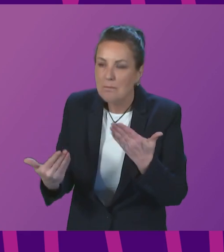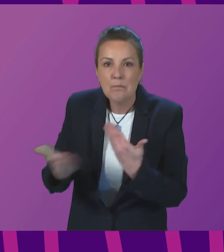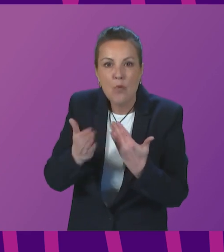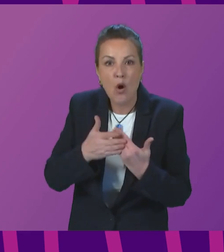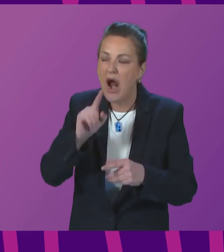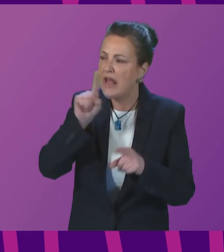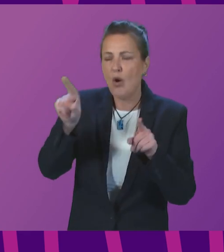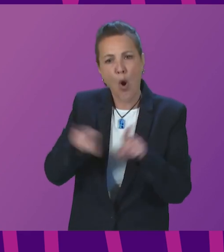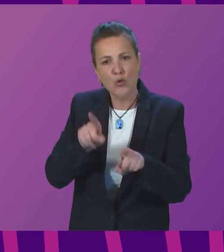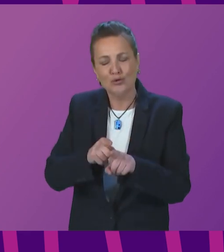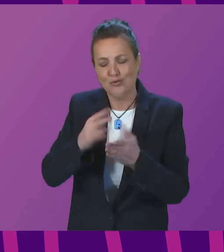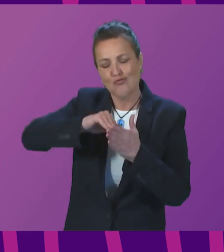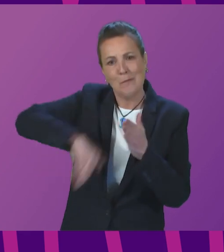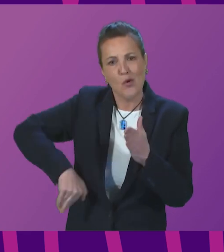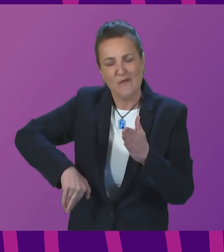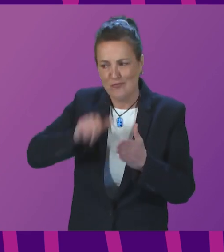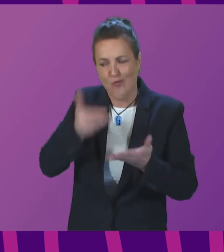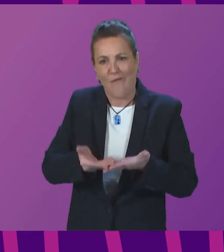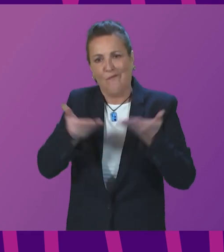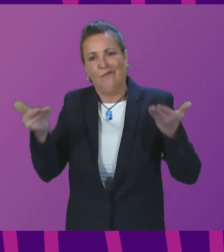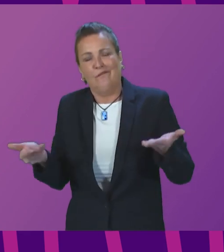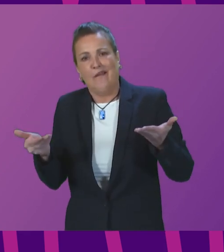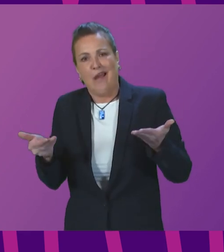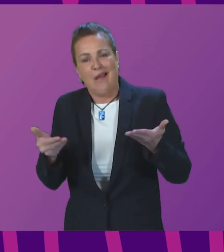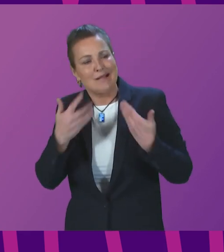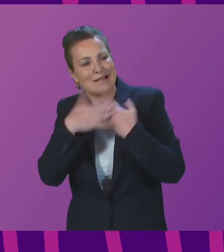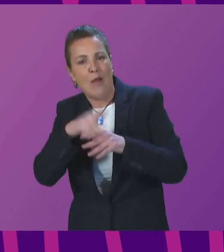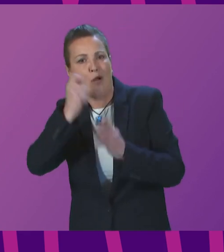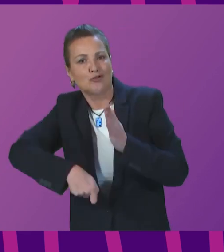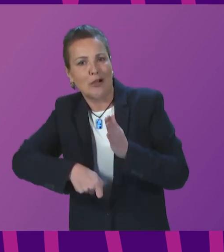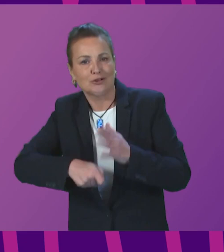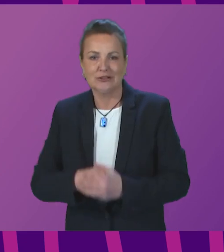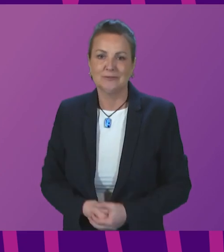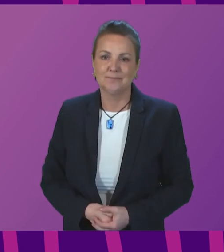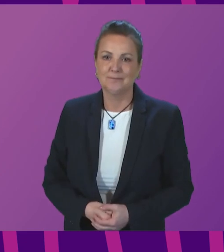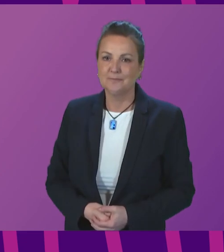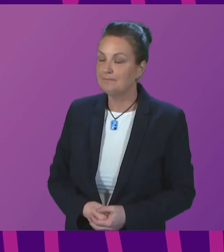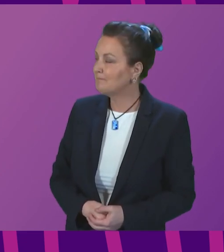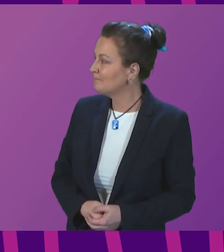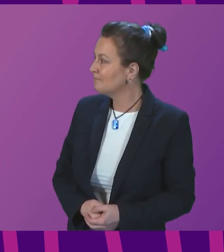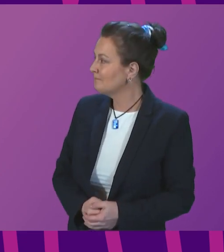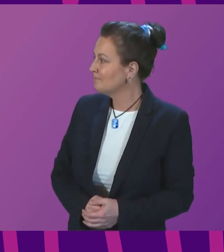network charges that are not aligned with net zero.